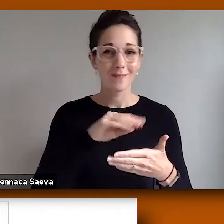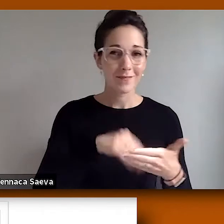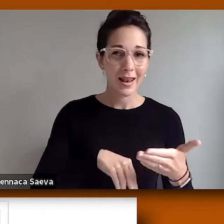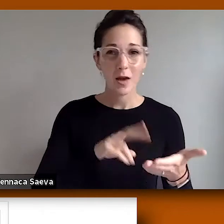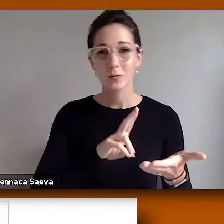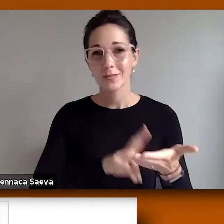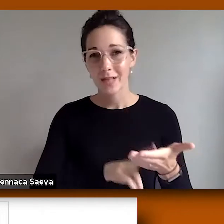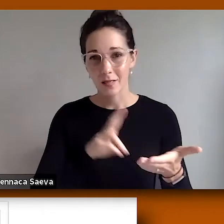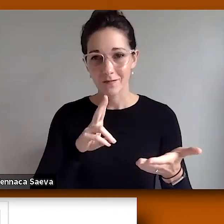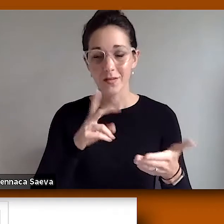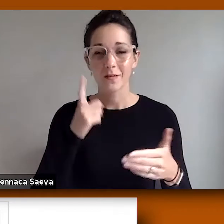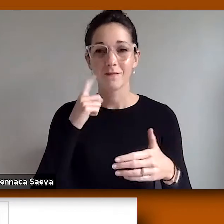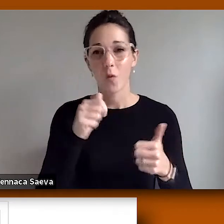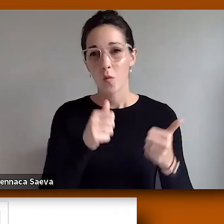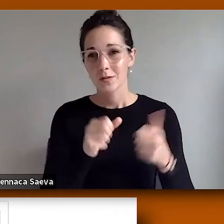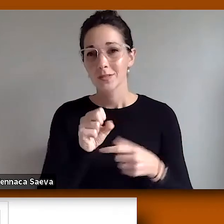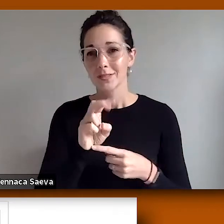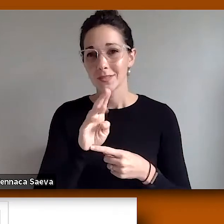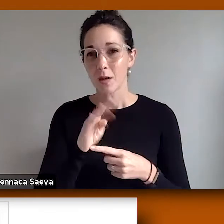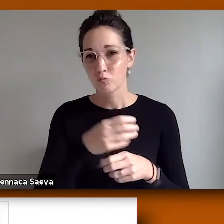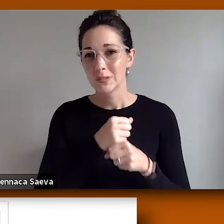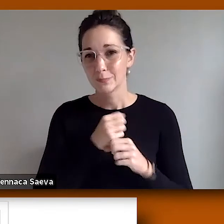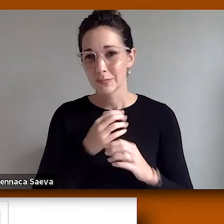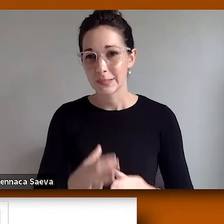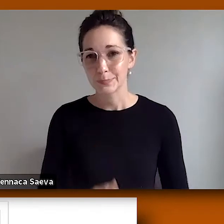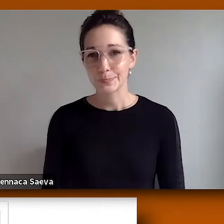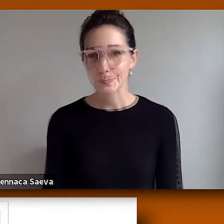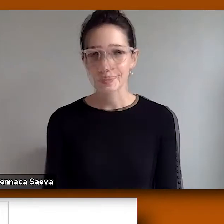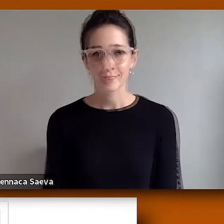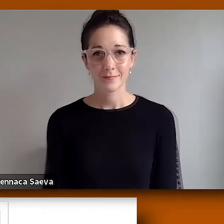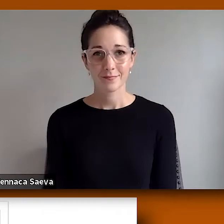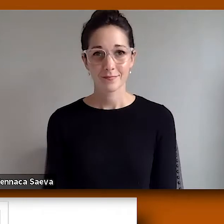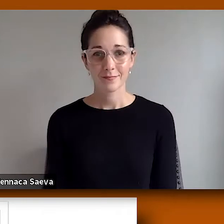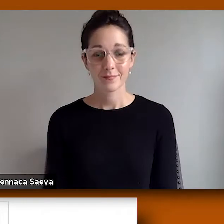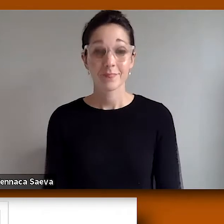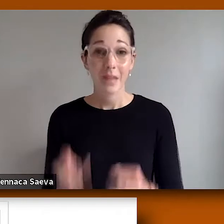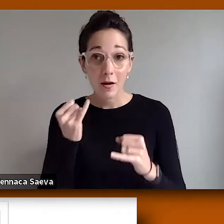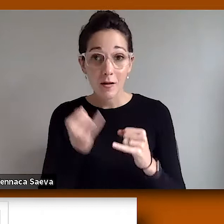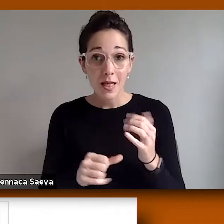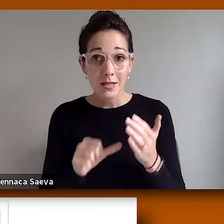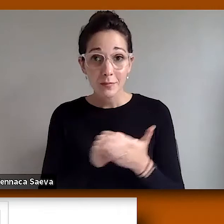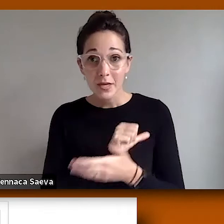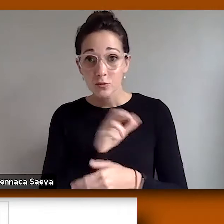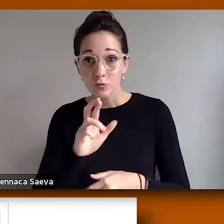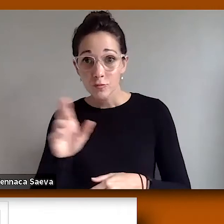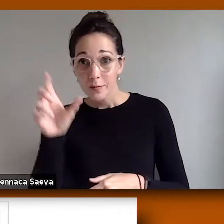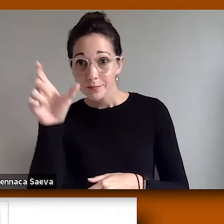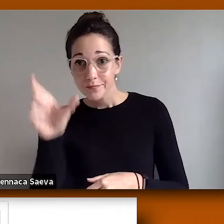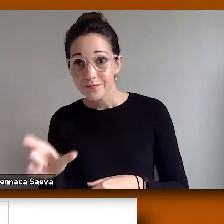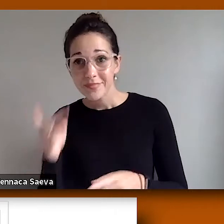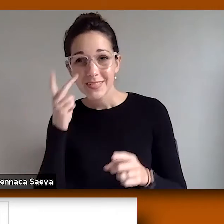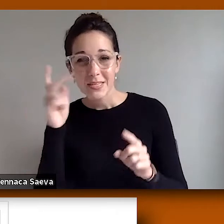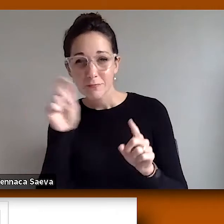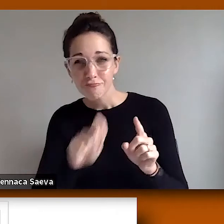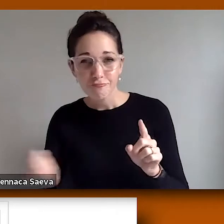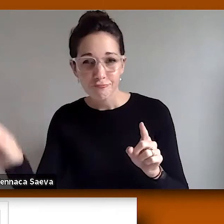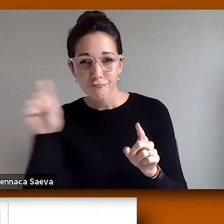the subrecipient commitment form. On the last page, you'll see that highlighted section.